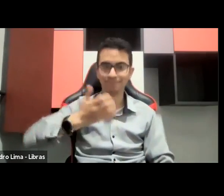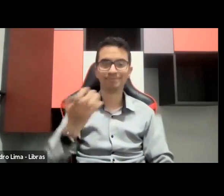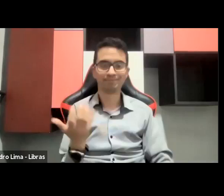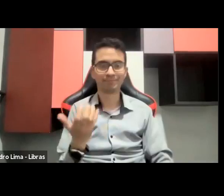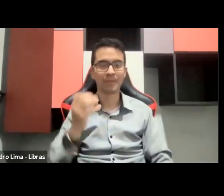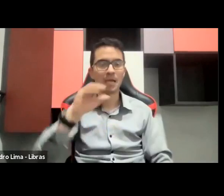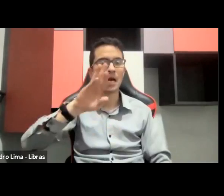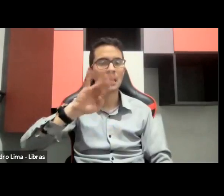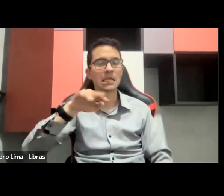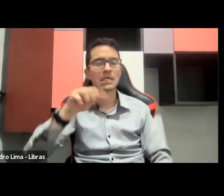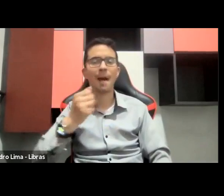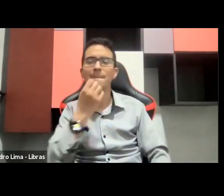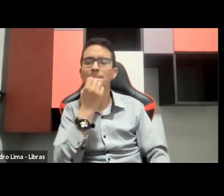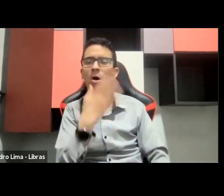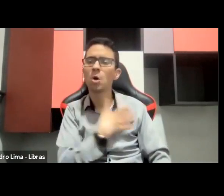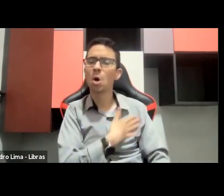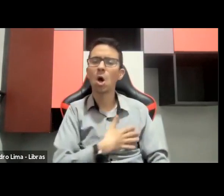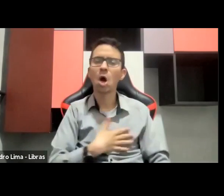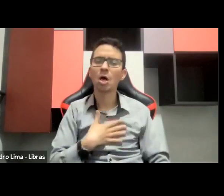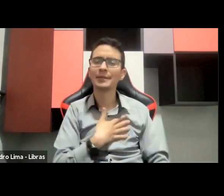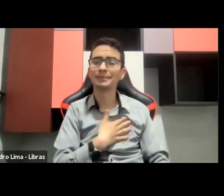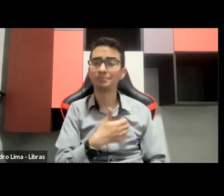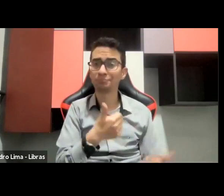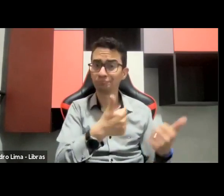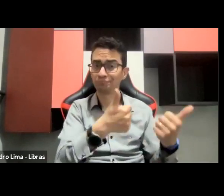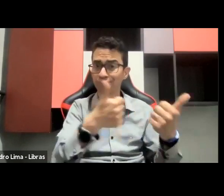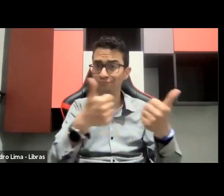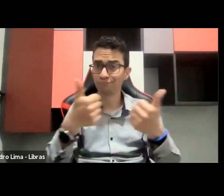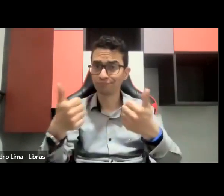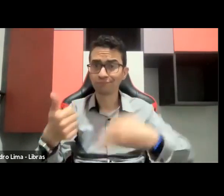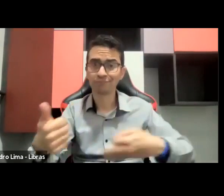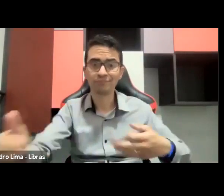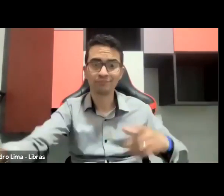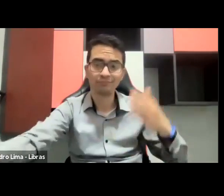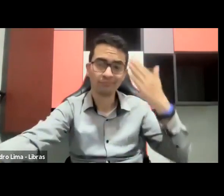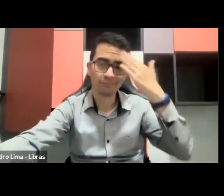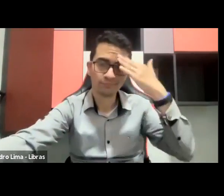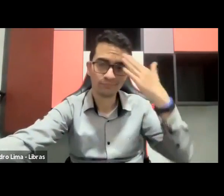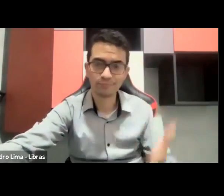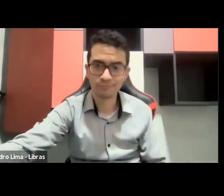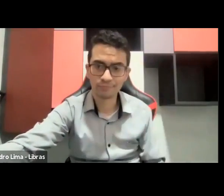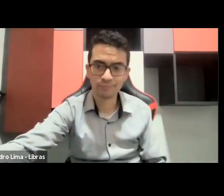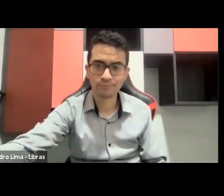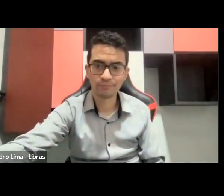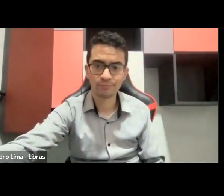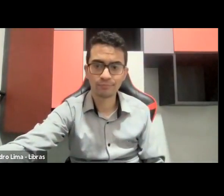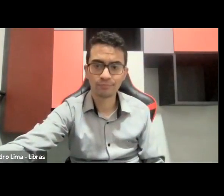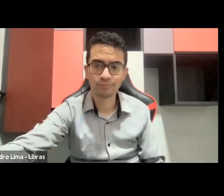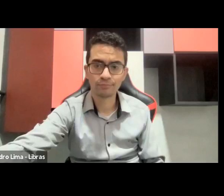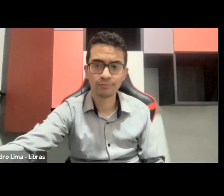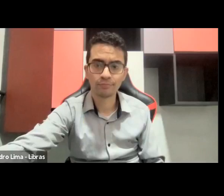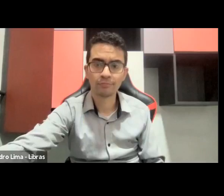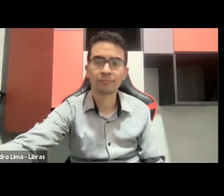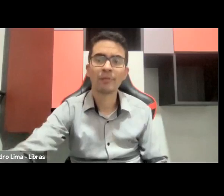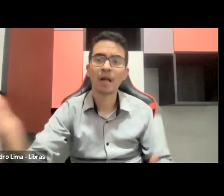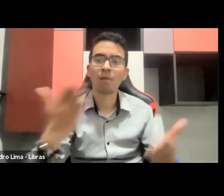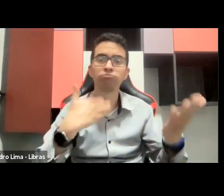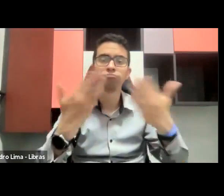Many people think that a good income people think that a good encounter or. would would it would depart would it would depart from comfortable when when you feel.